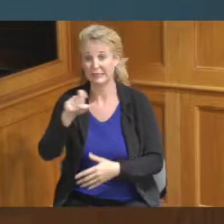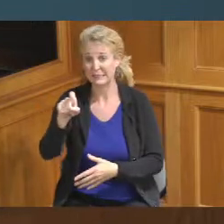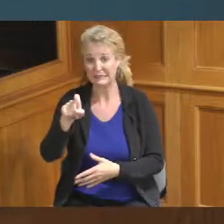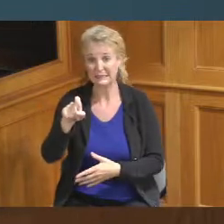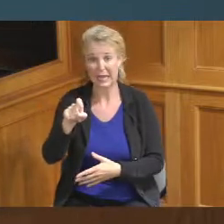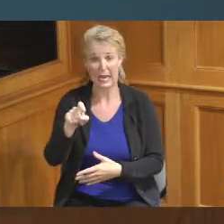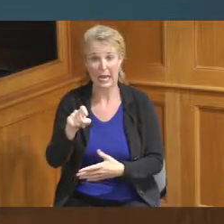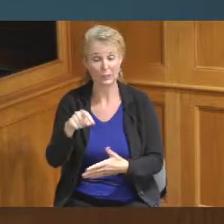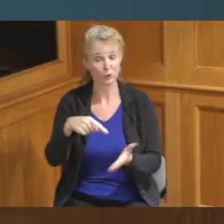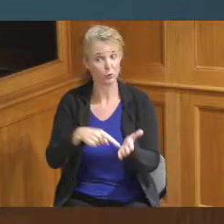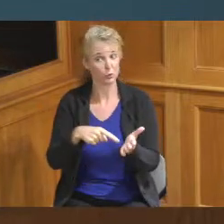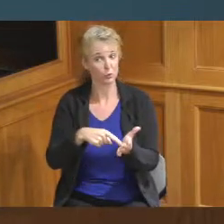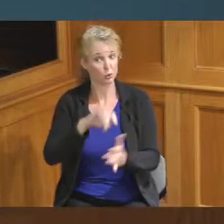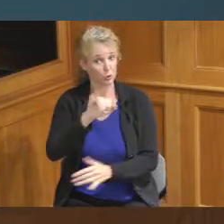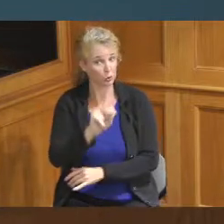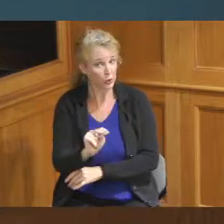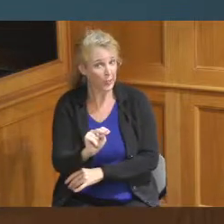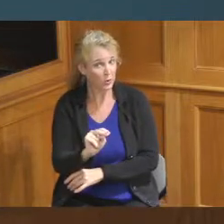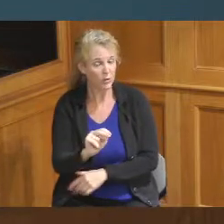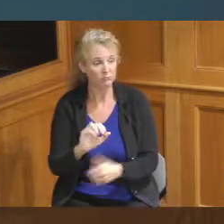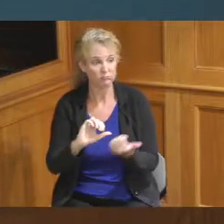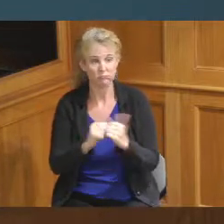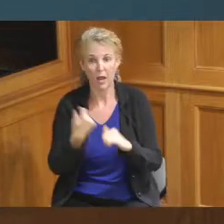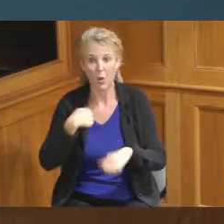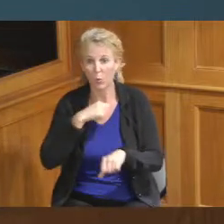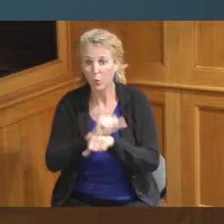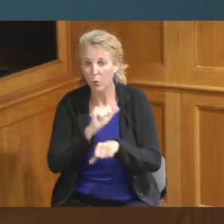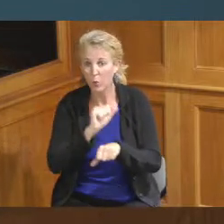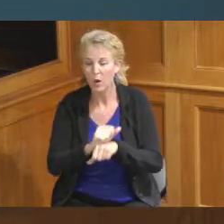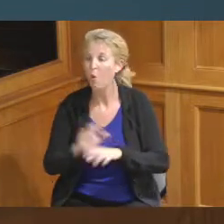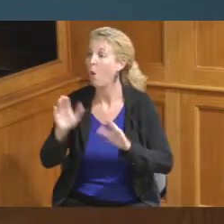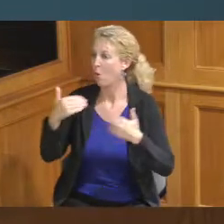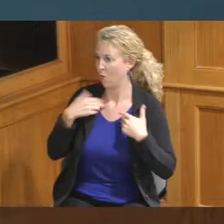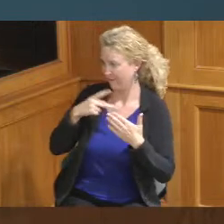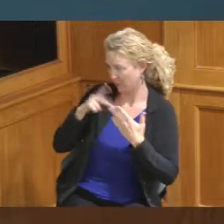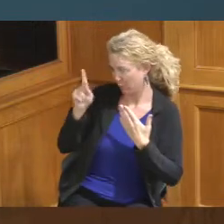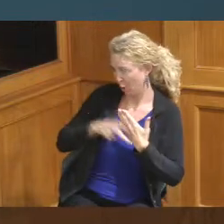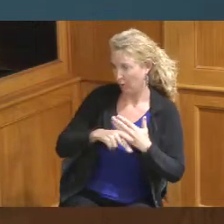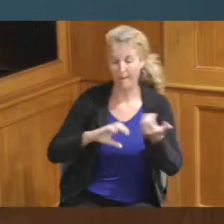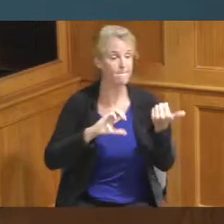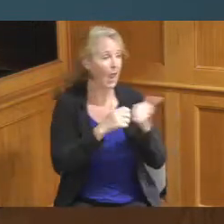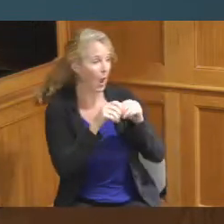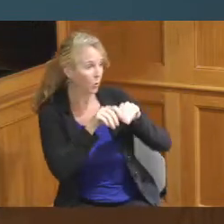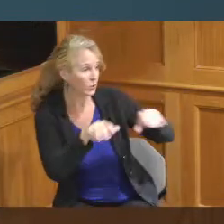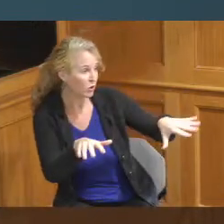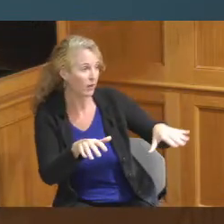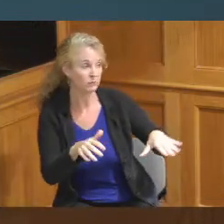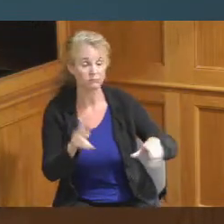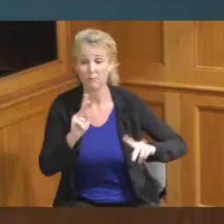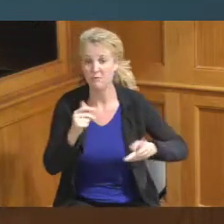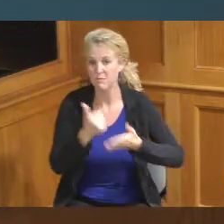January we got a program how we going to get it out how do we help the people what's the need I